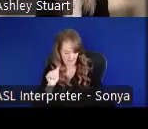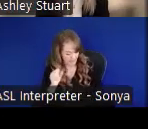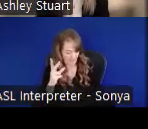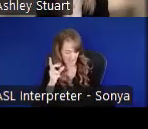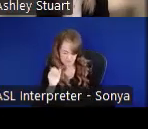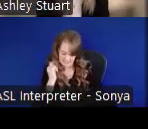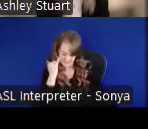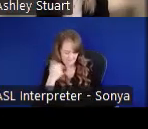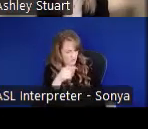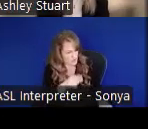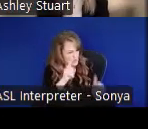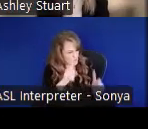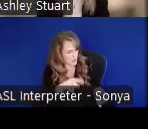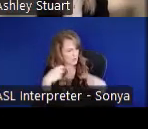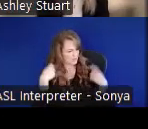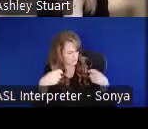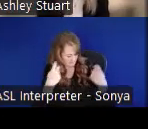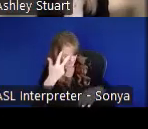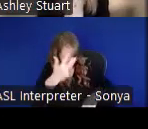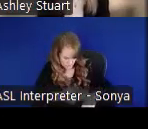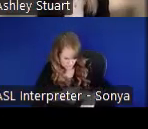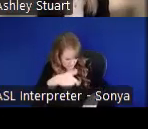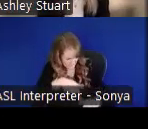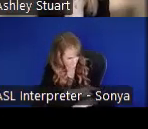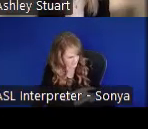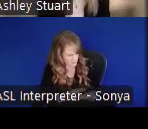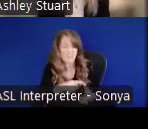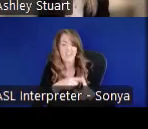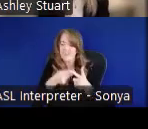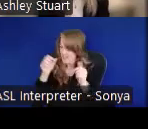gym three times this week, then you can order pizza on Friday,